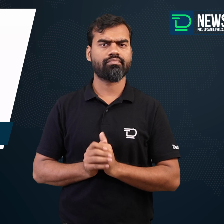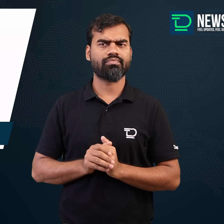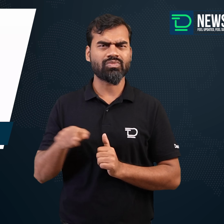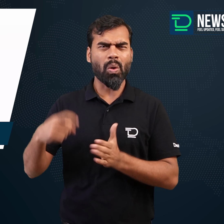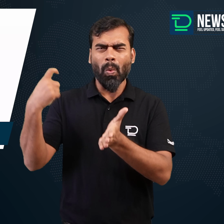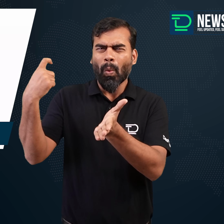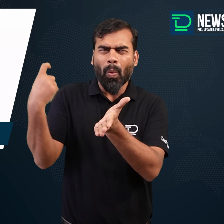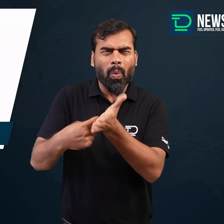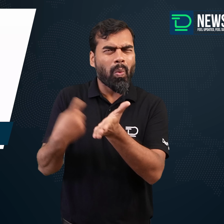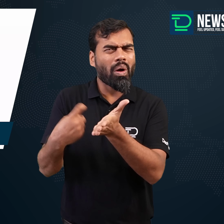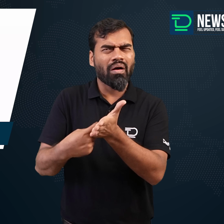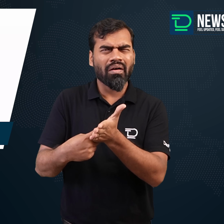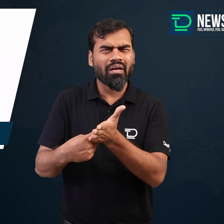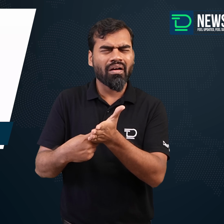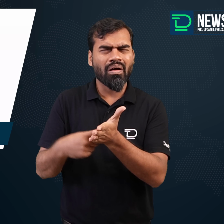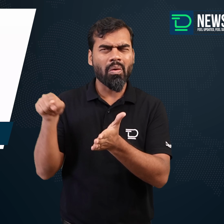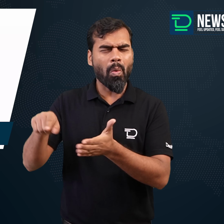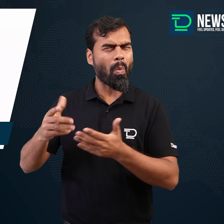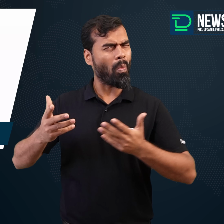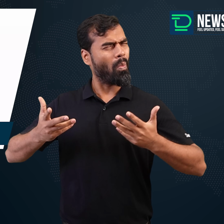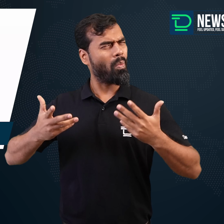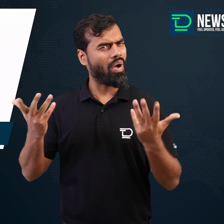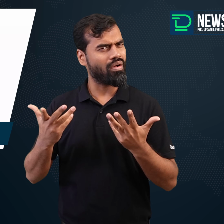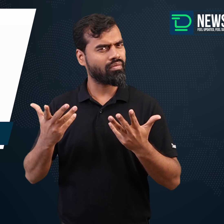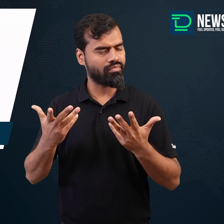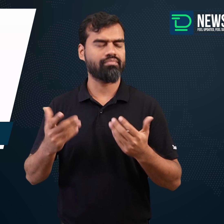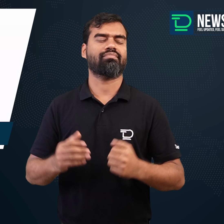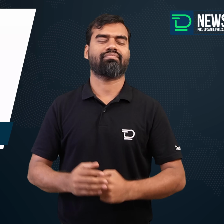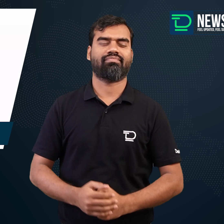Why was this rule introduced?